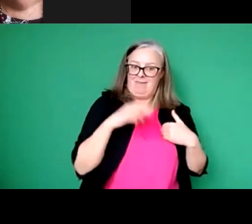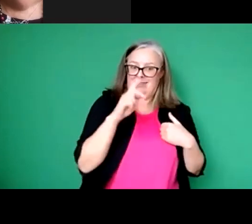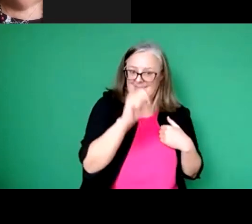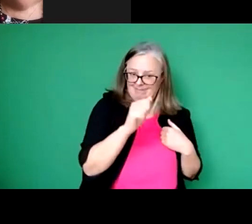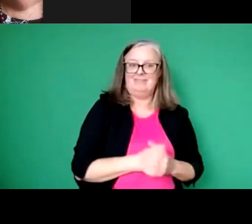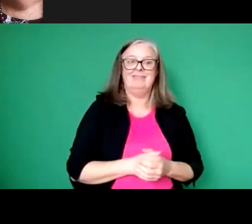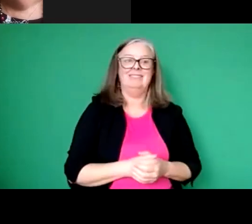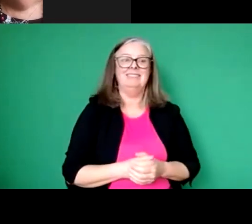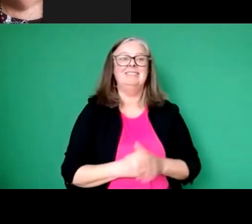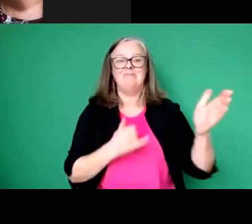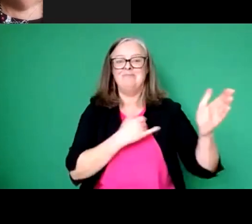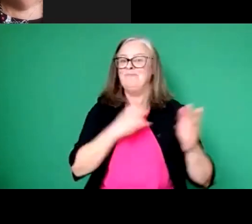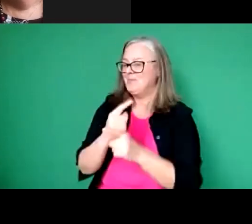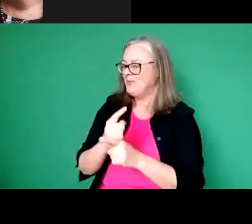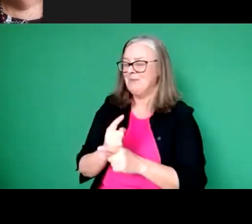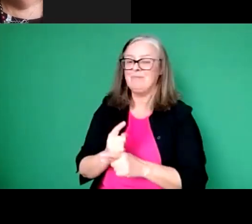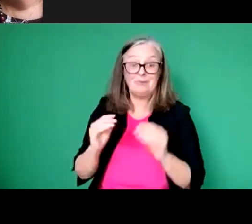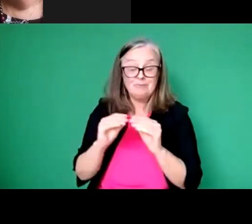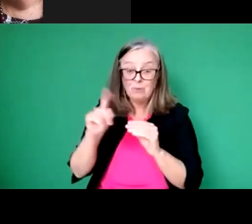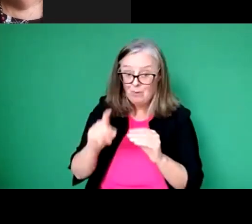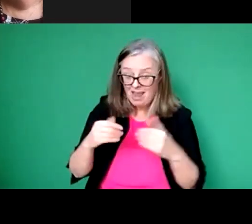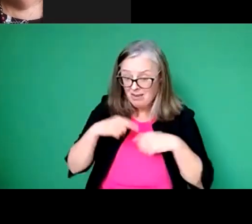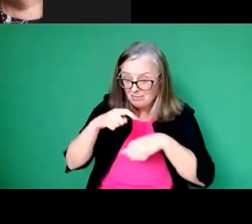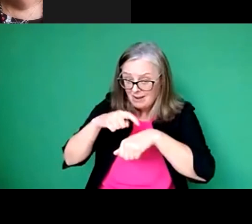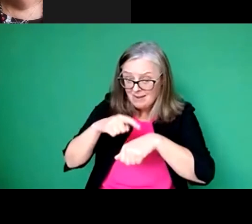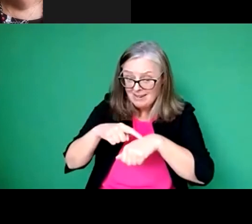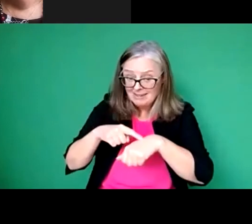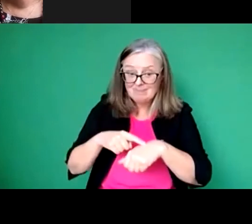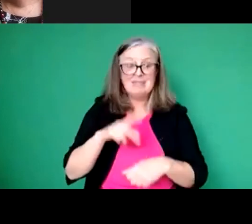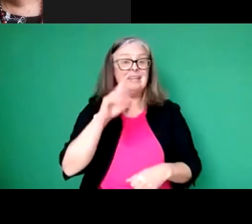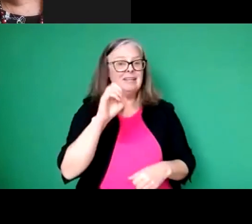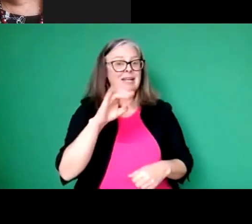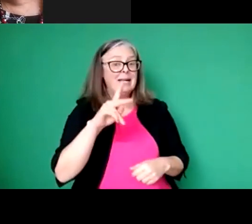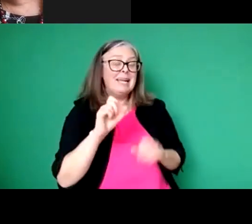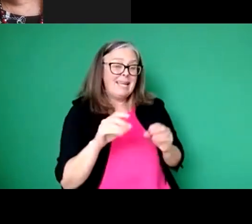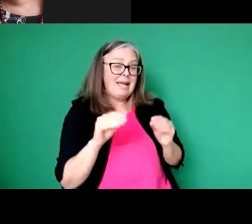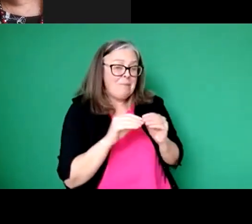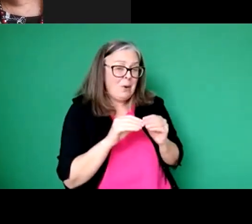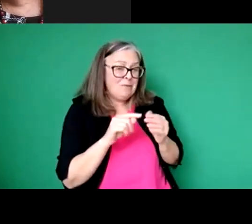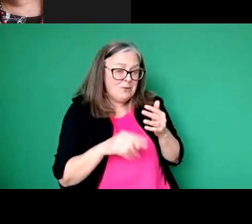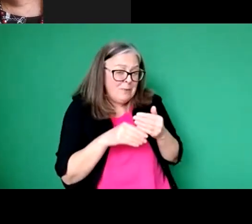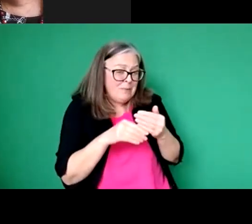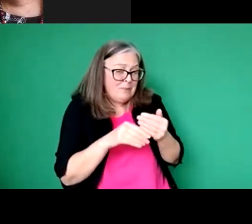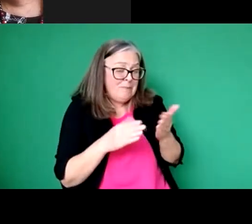uh yes i think we can maybe squeeze a couple in um let's see so we have another question here